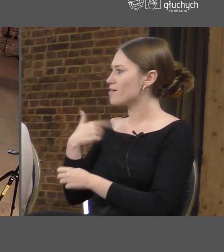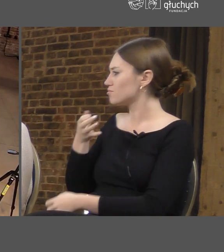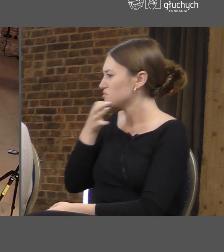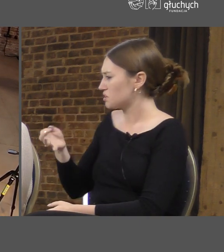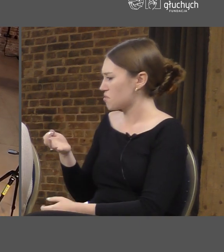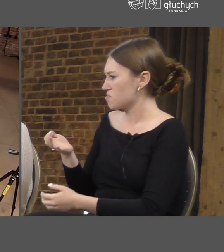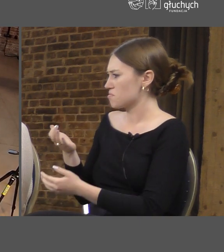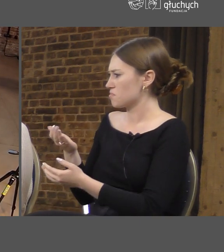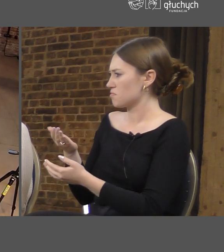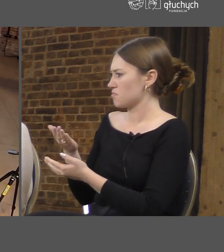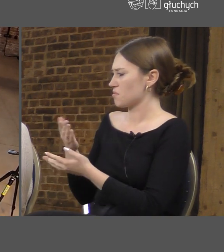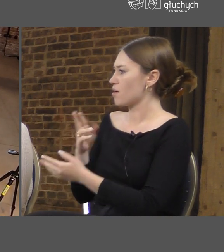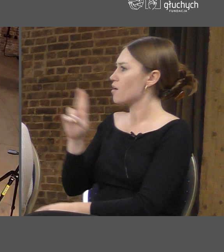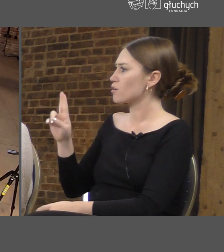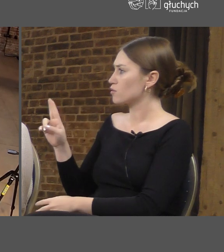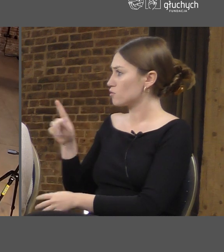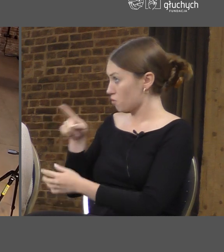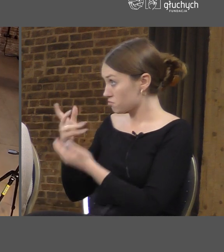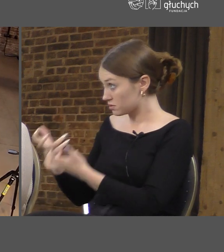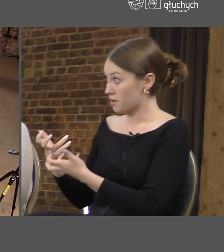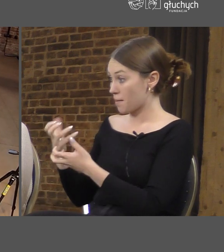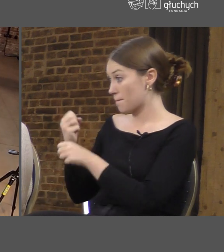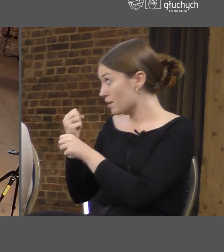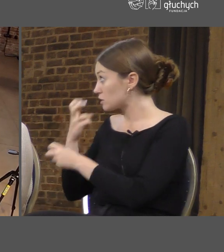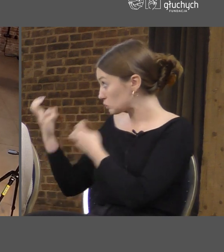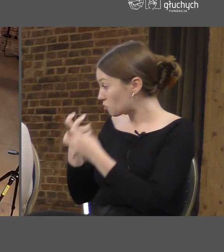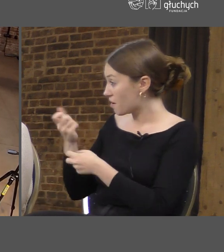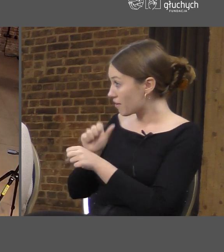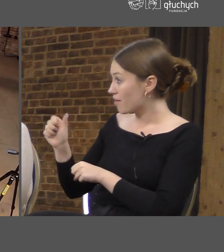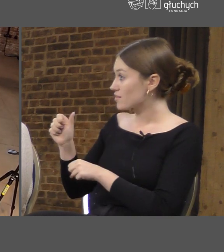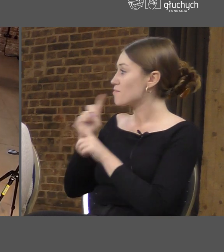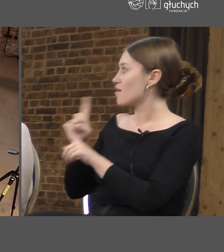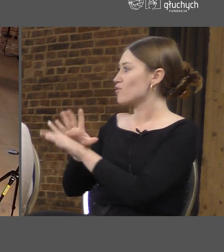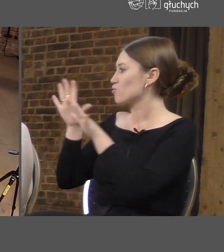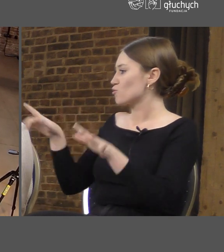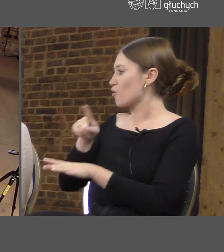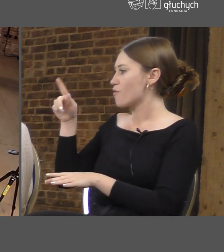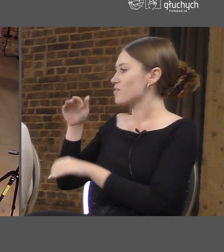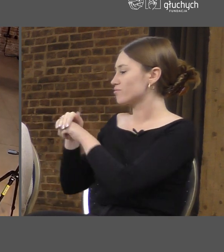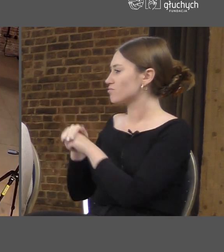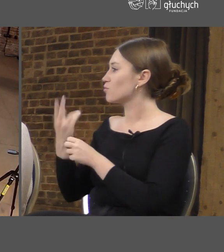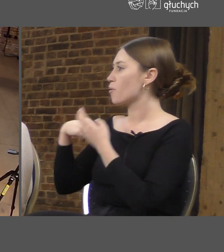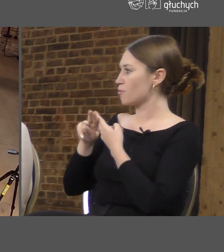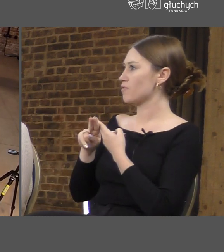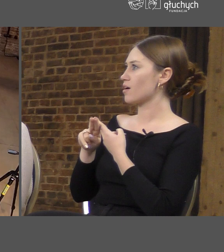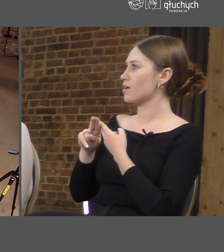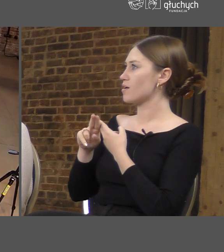whether they want to work, whether they are looking for a job. Mostly, most of my friends answered, That they are afraid to find a job,